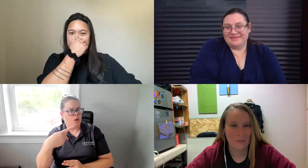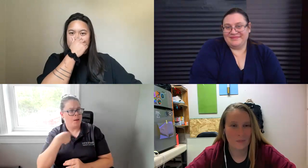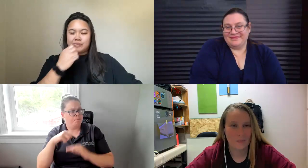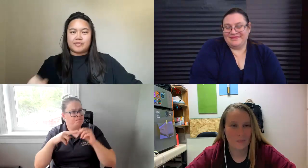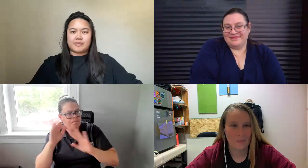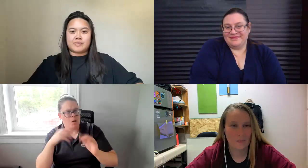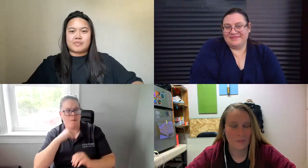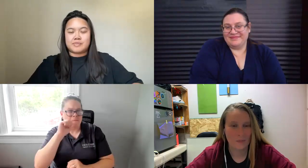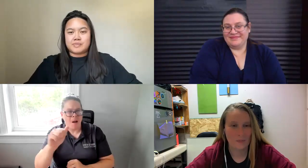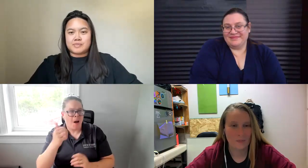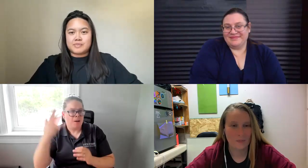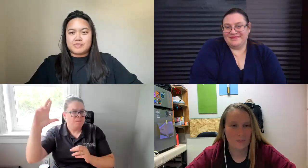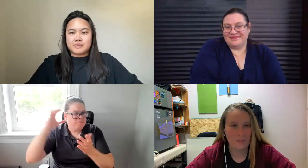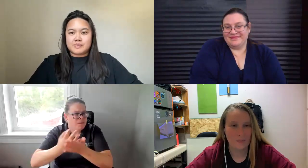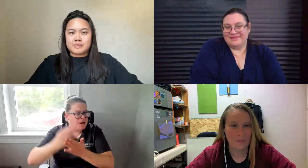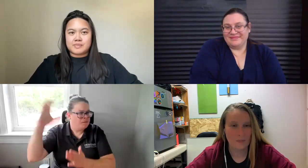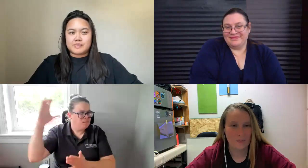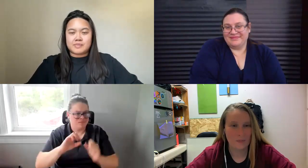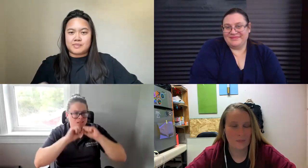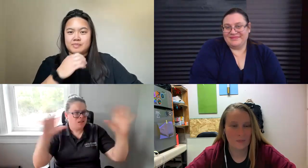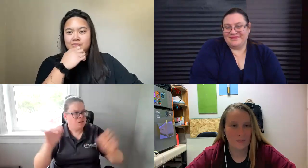And when I started Eyeth, my other business, it was a bootstrap.